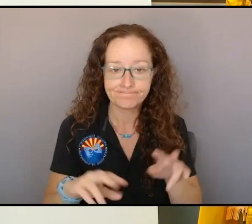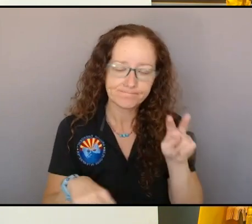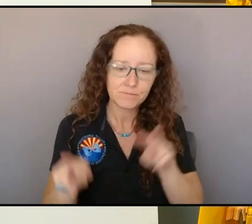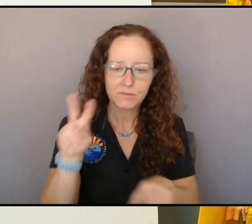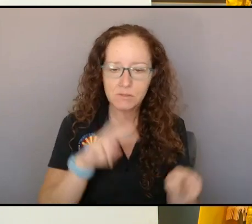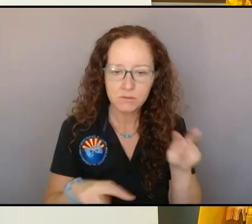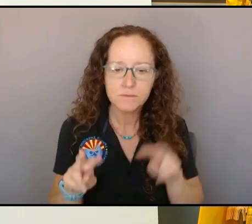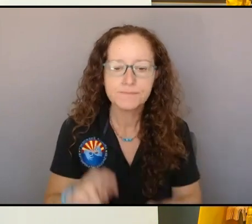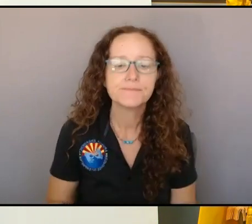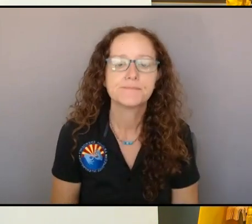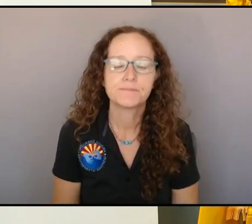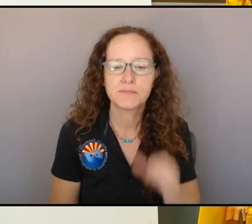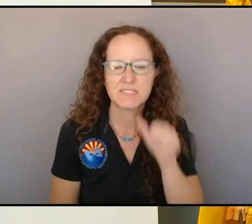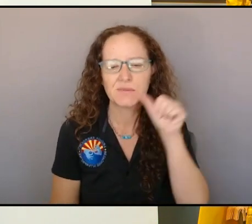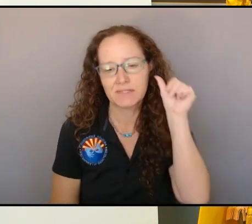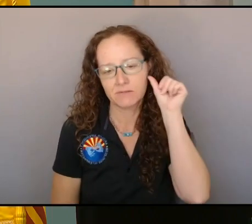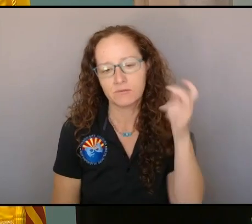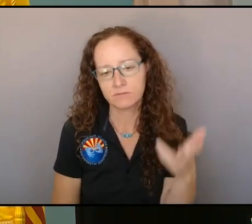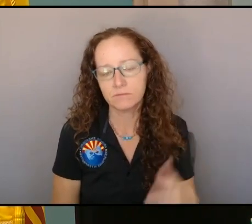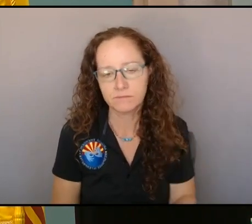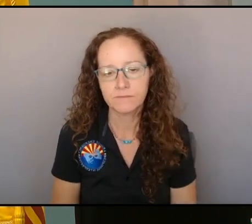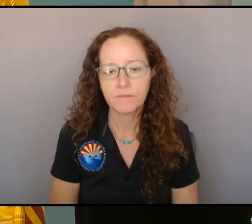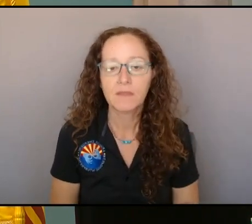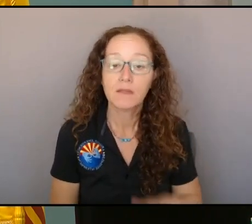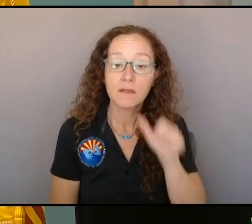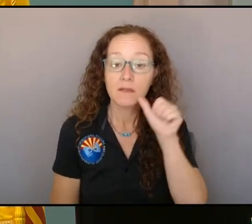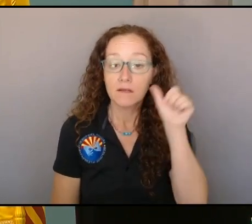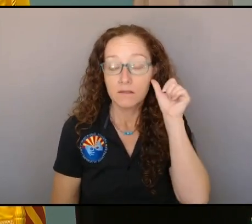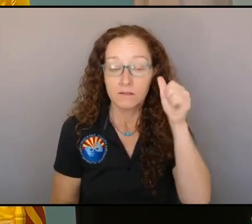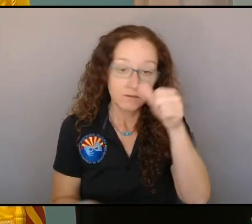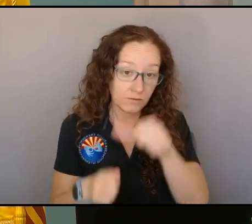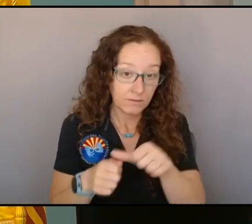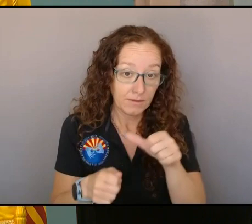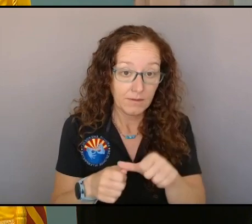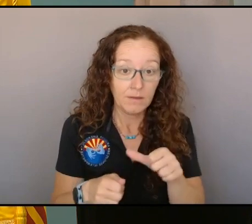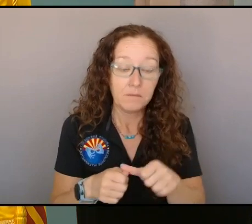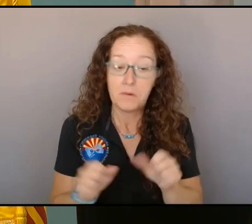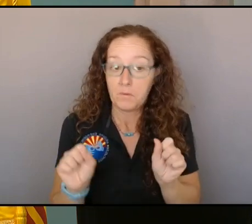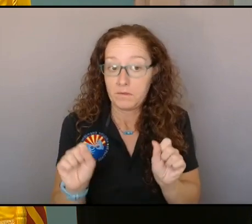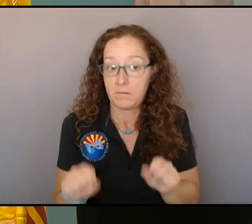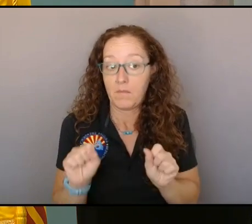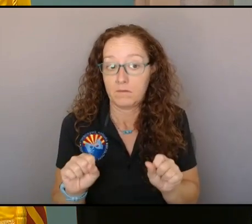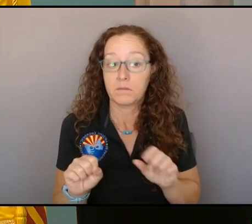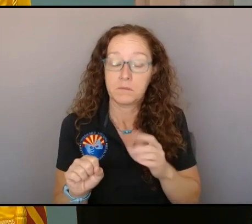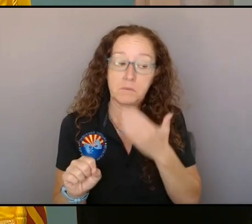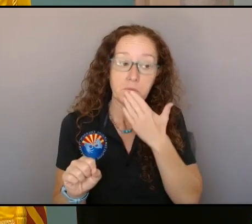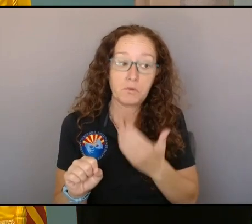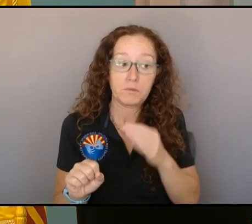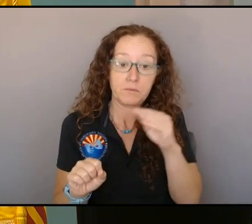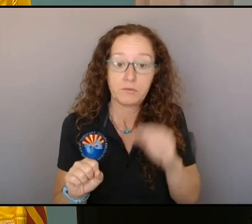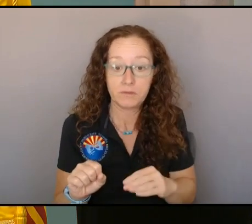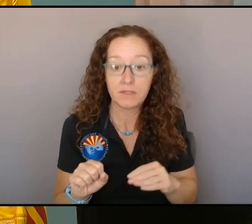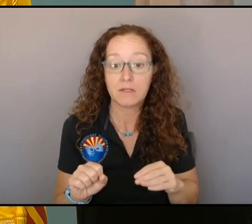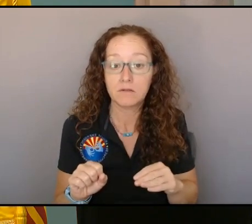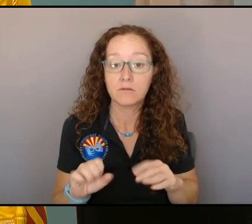yesterday, we had a pretty good chance of showers and thunderstorms for the fire and Northern/Eastern New Mexico in